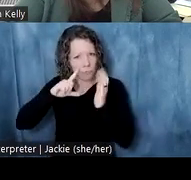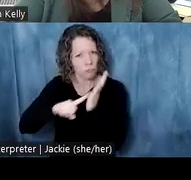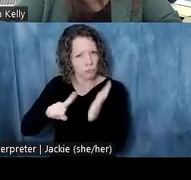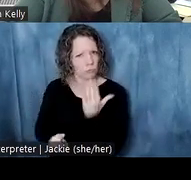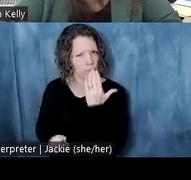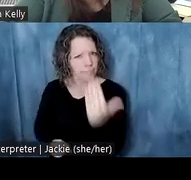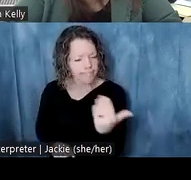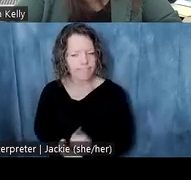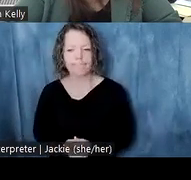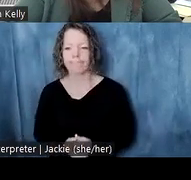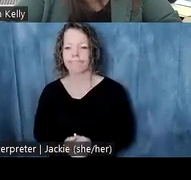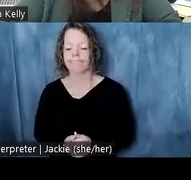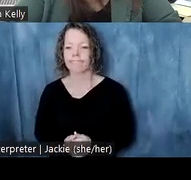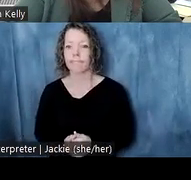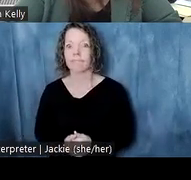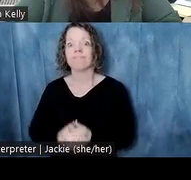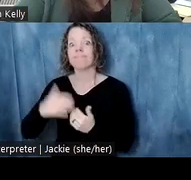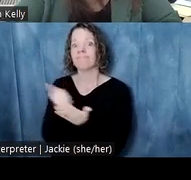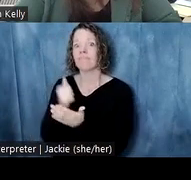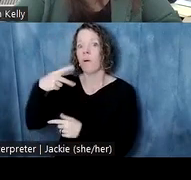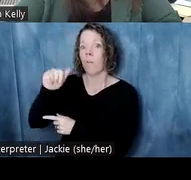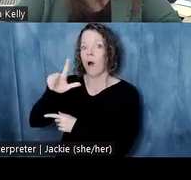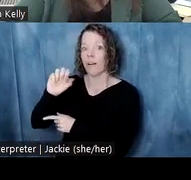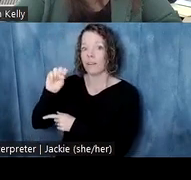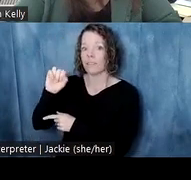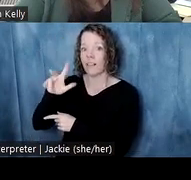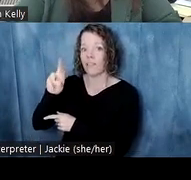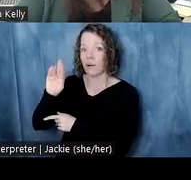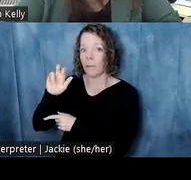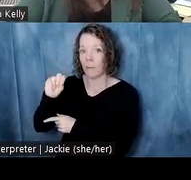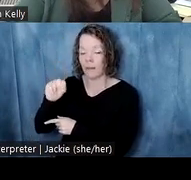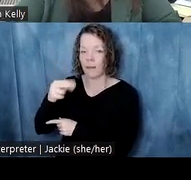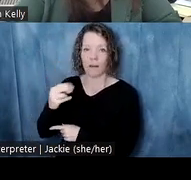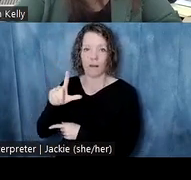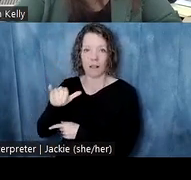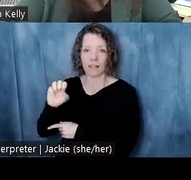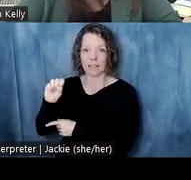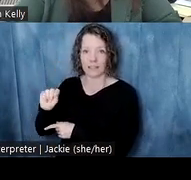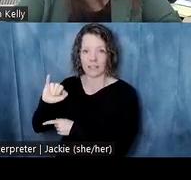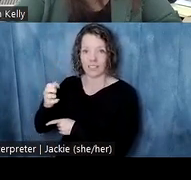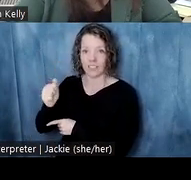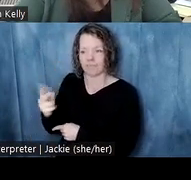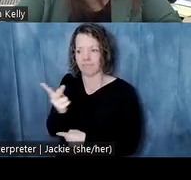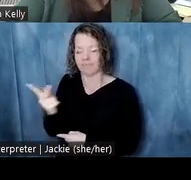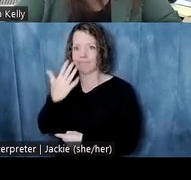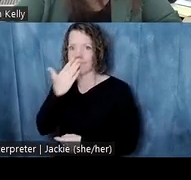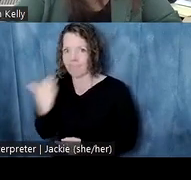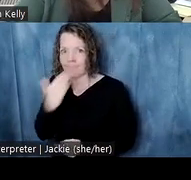like to thank Paula Silverman and Holly St. Jean for their assistance in taking care of